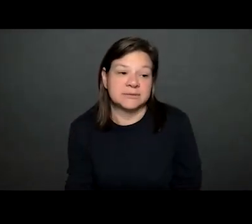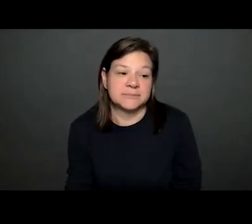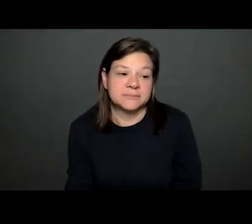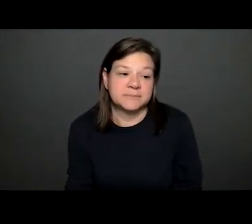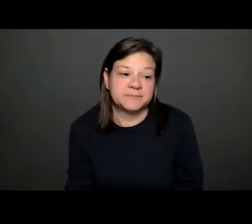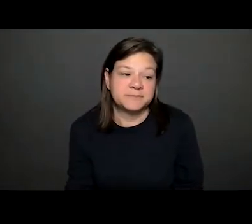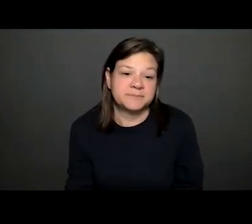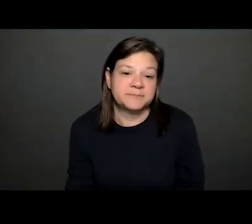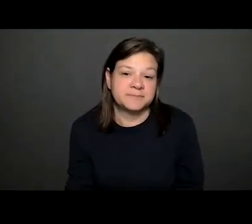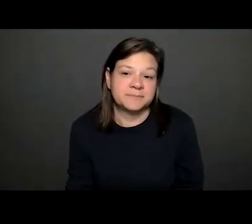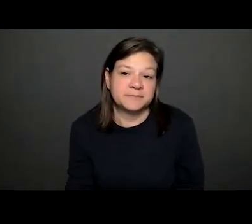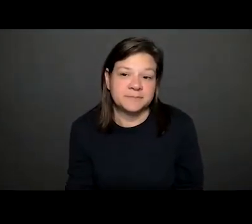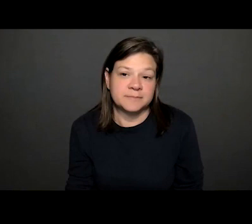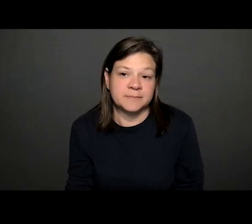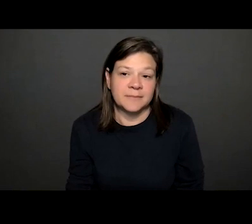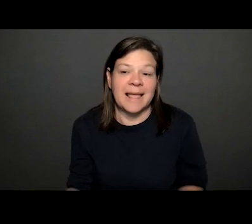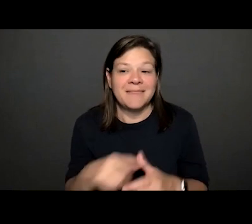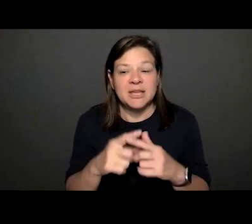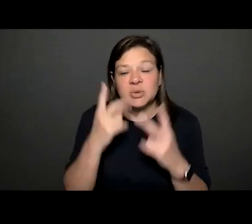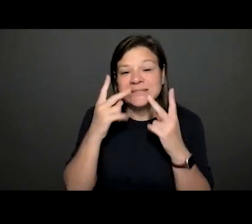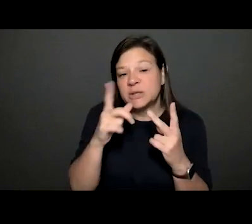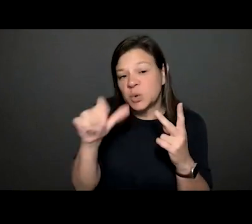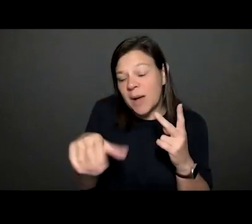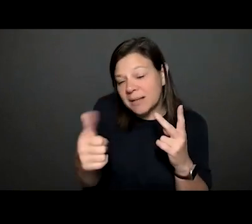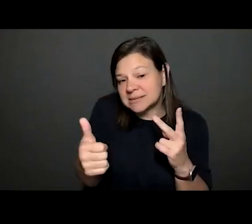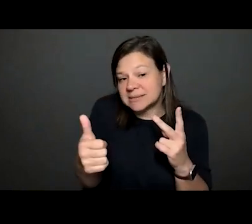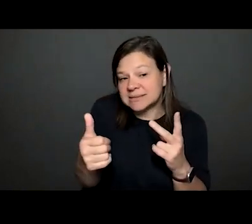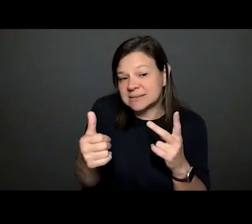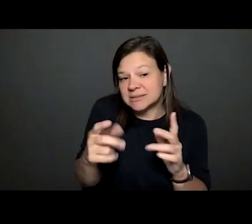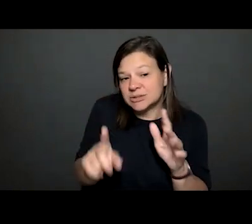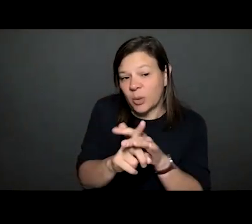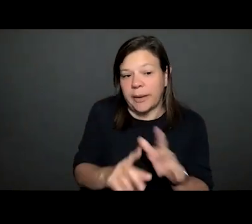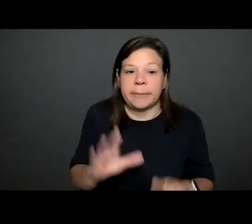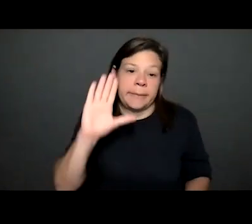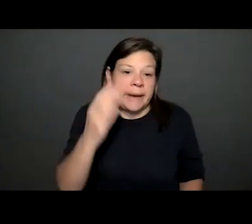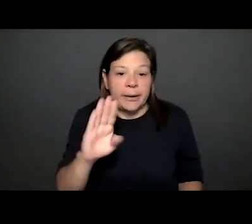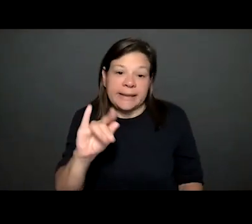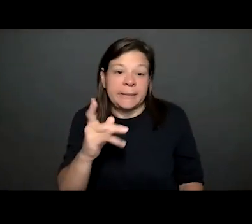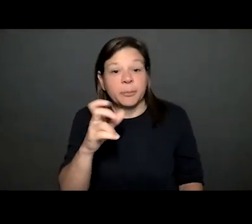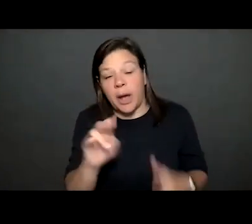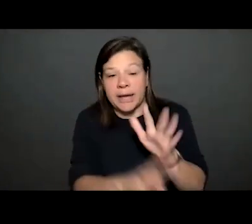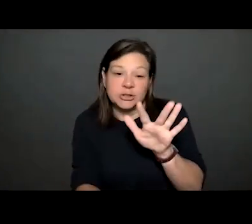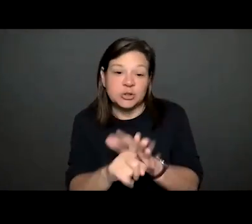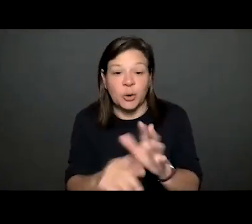AND APPARENTLY BRIAN HALLIGAN SIGNED UP AND I AM EXCITED TO HANG OUT WITH HIM.